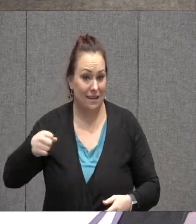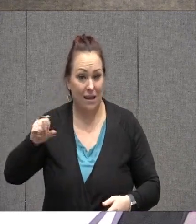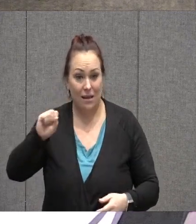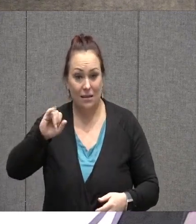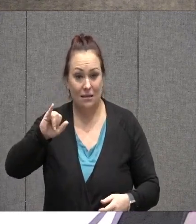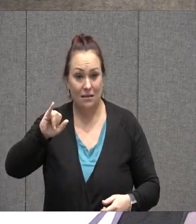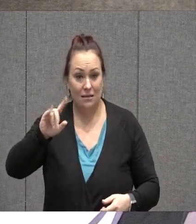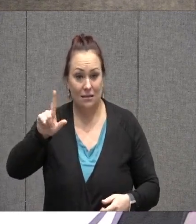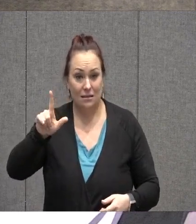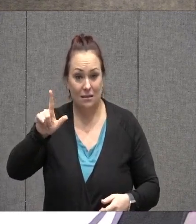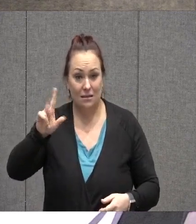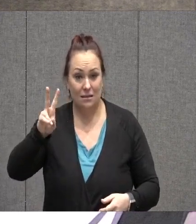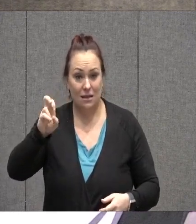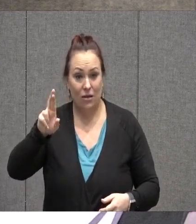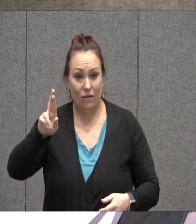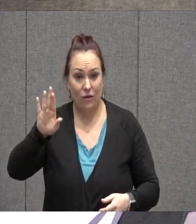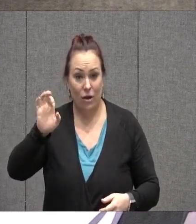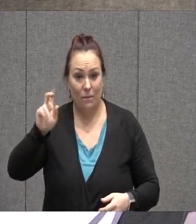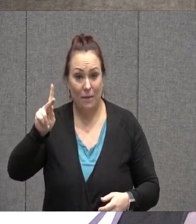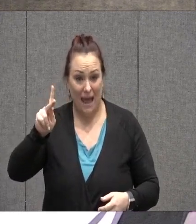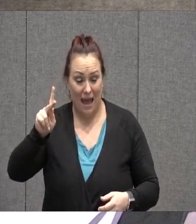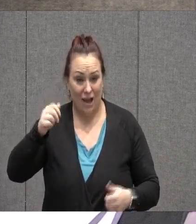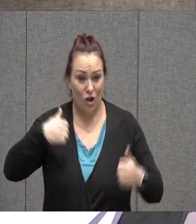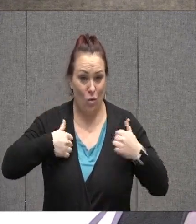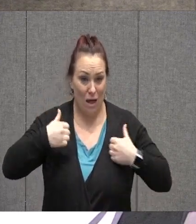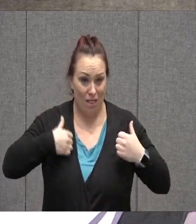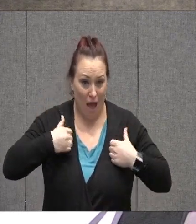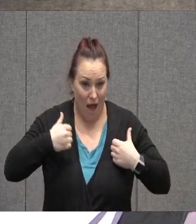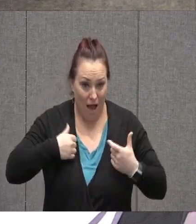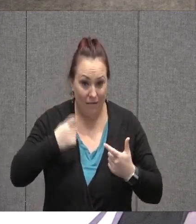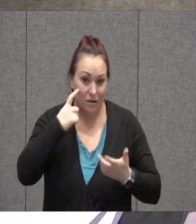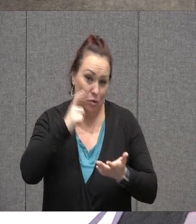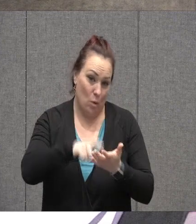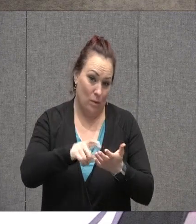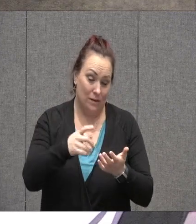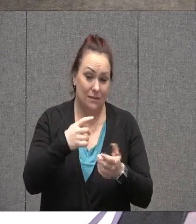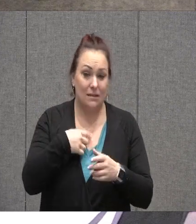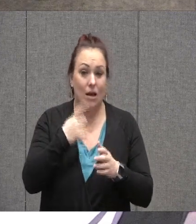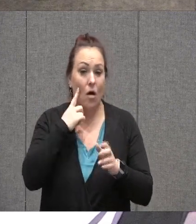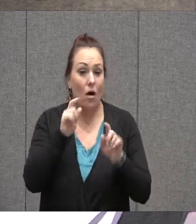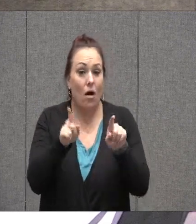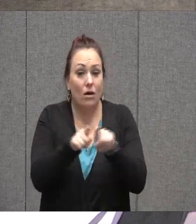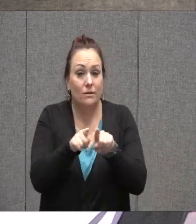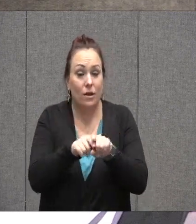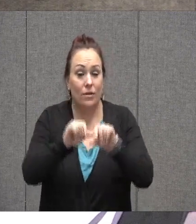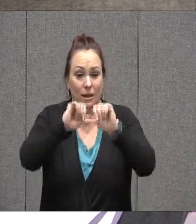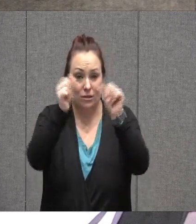in case you were wondering the name. And then you can also see the outline of the map of Uganda.